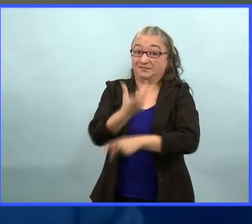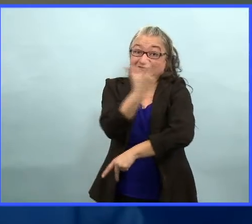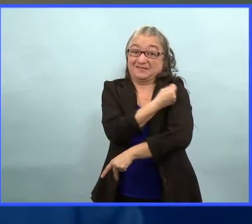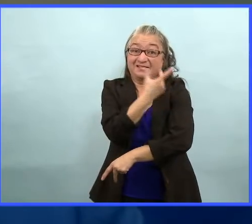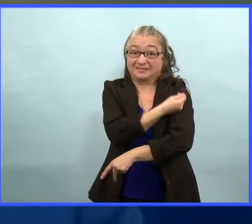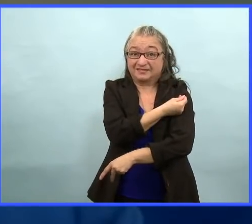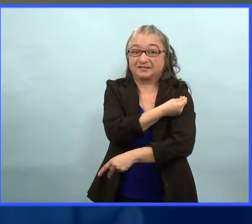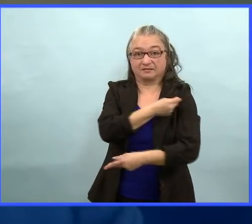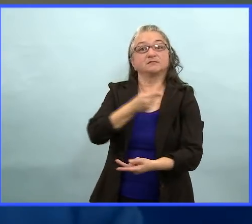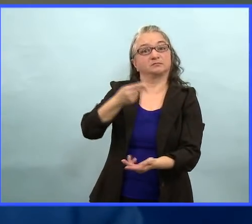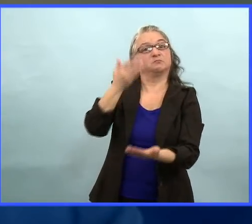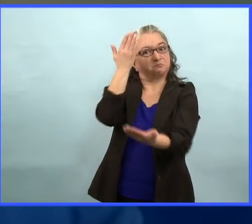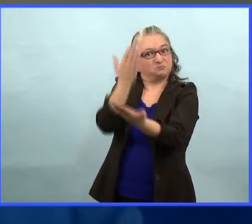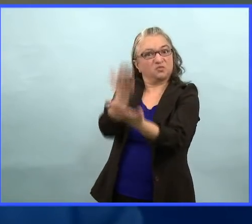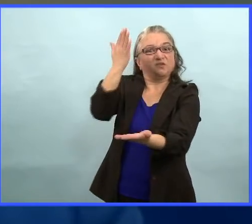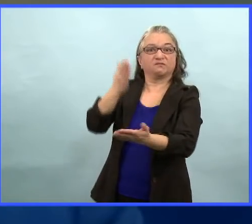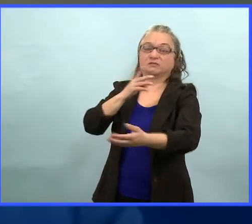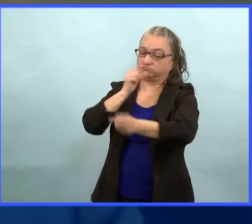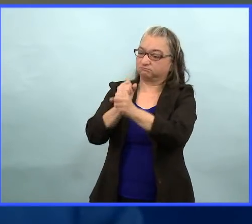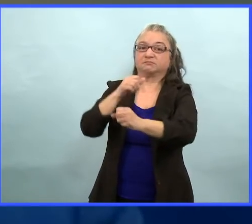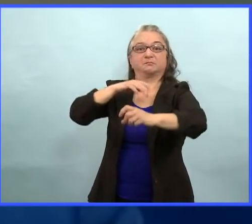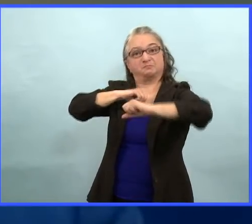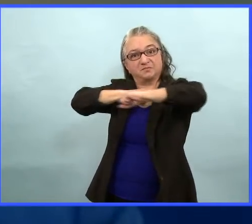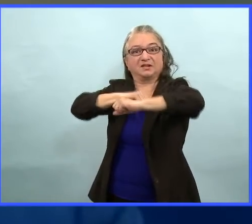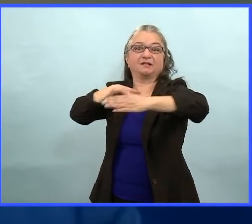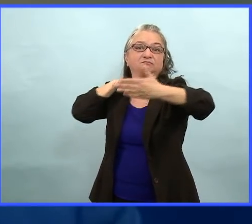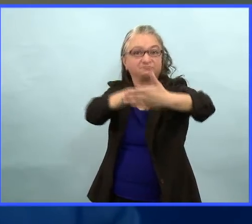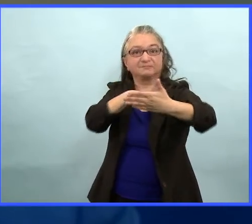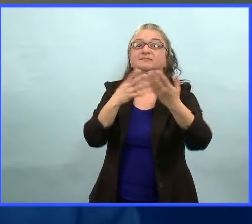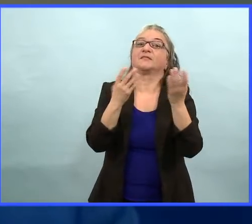but they're not a guarantee against contracting or spreading covert